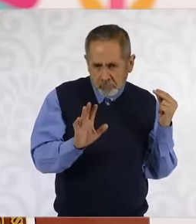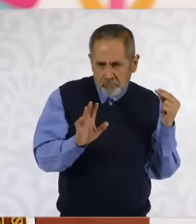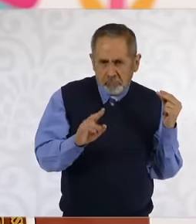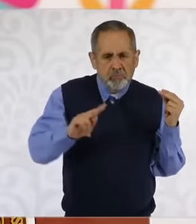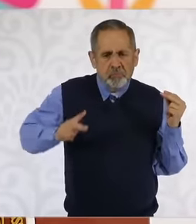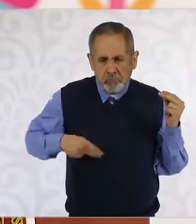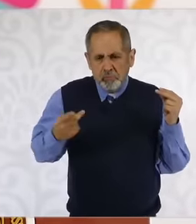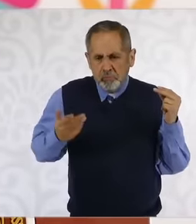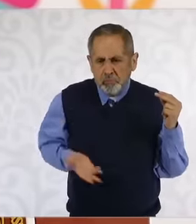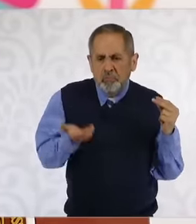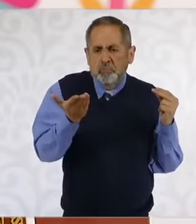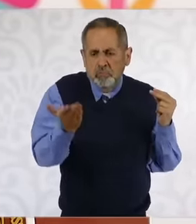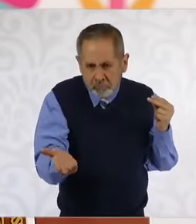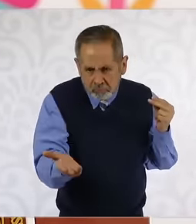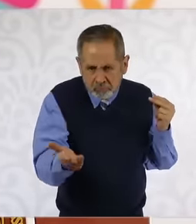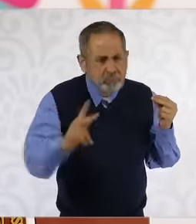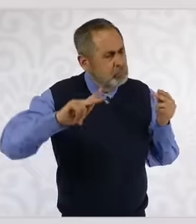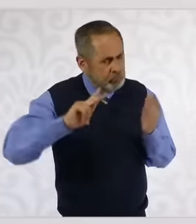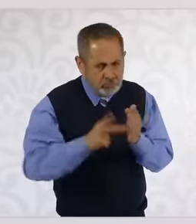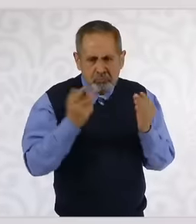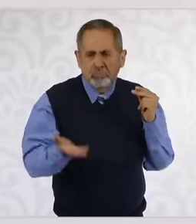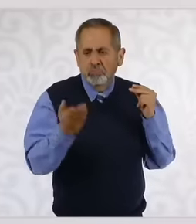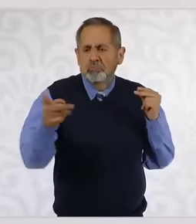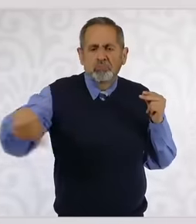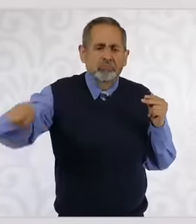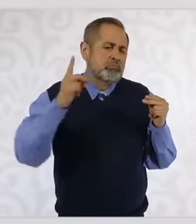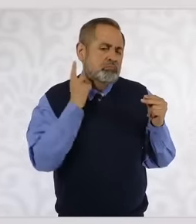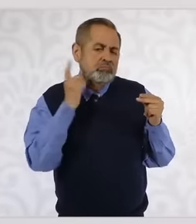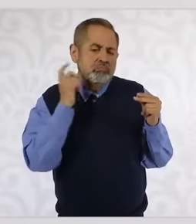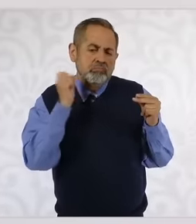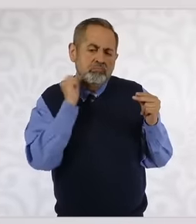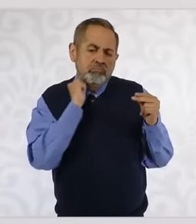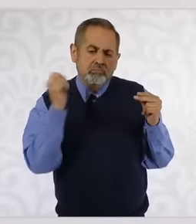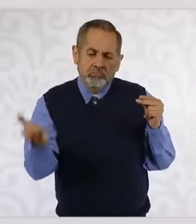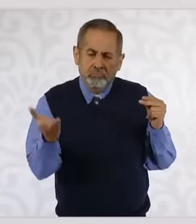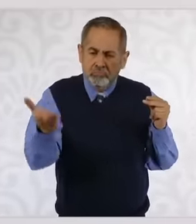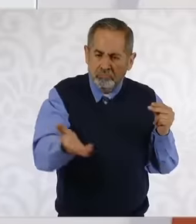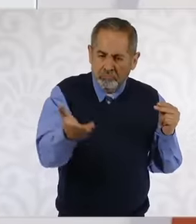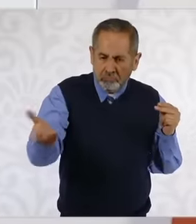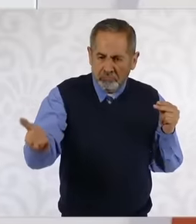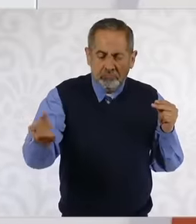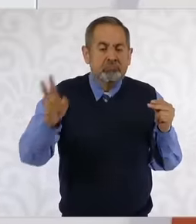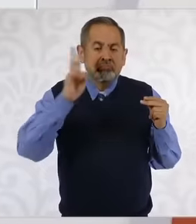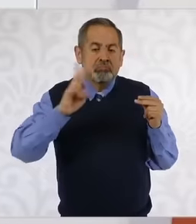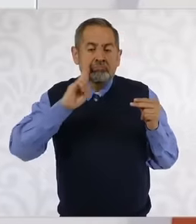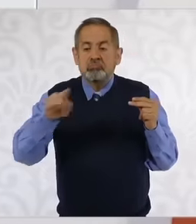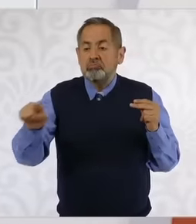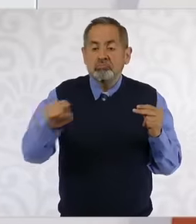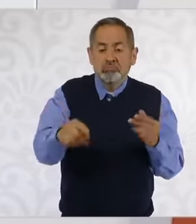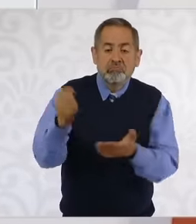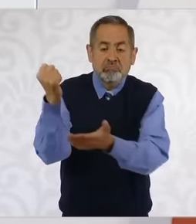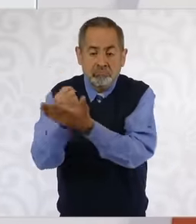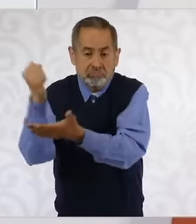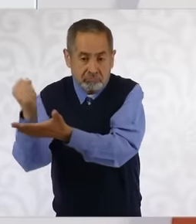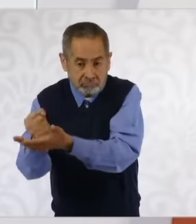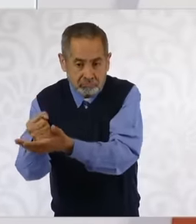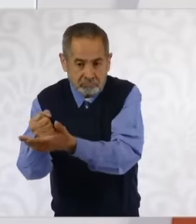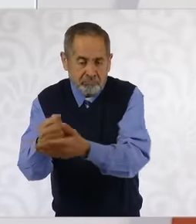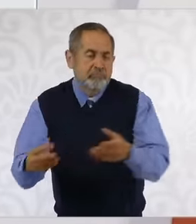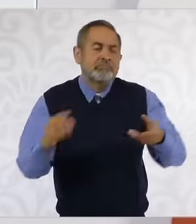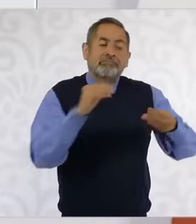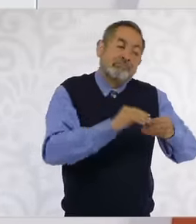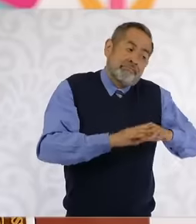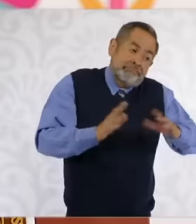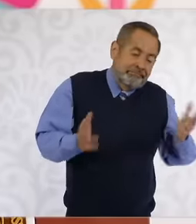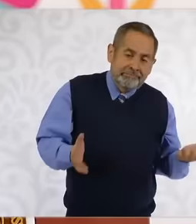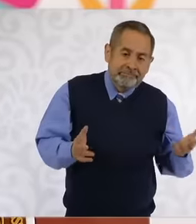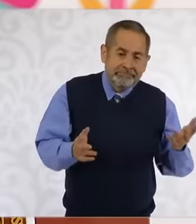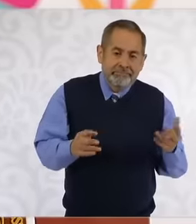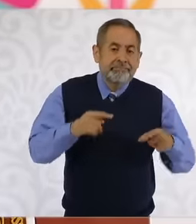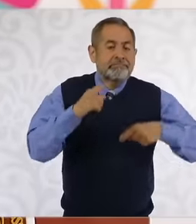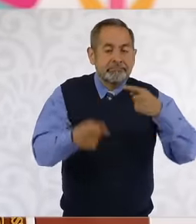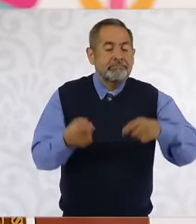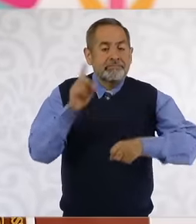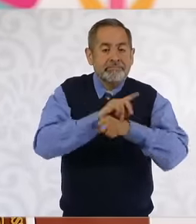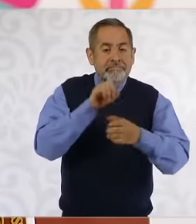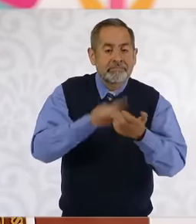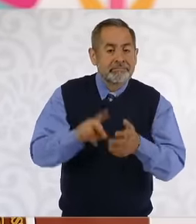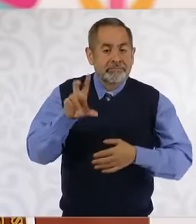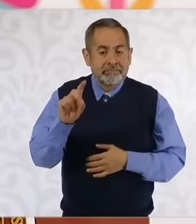presented again. And if it had approved and after November 30, we would have already